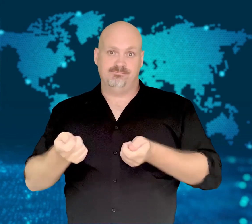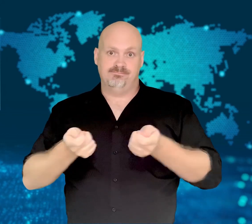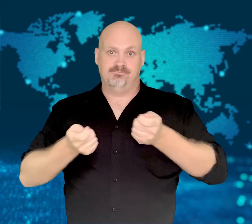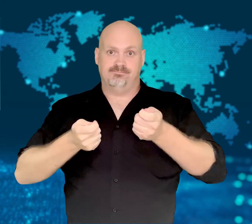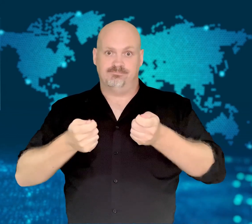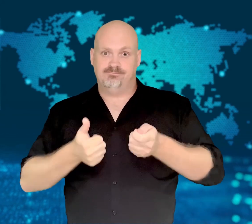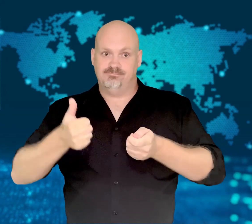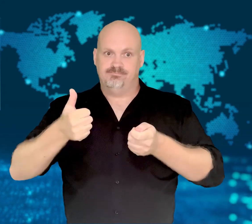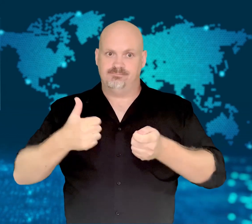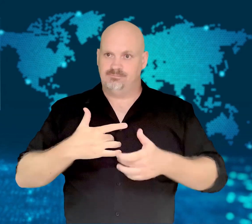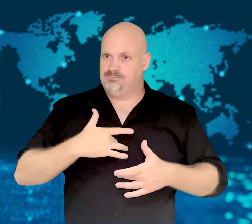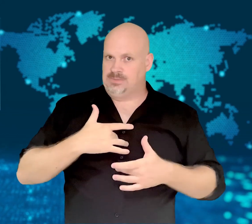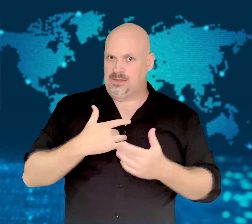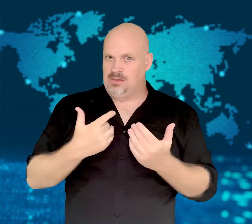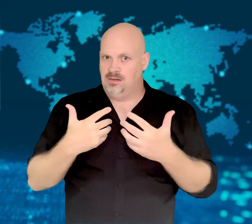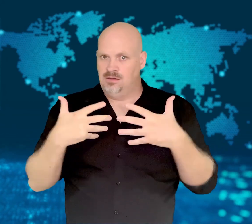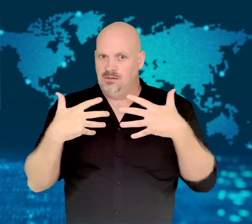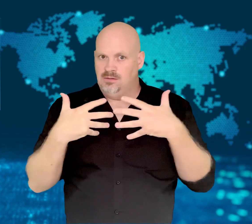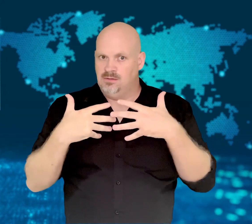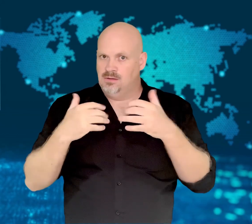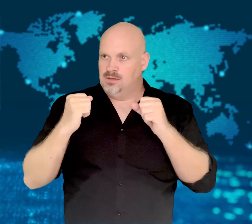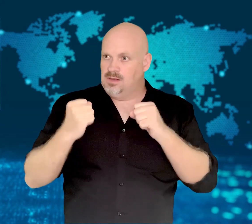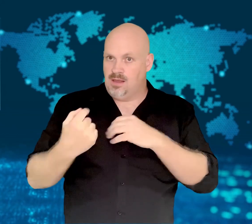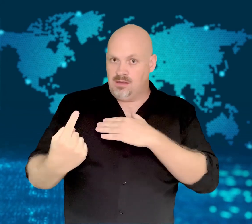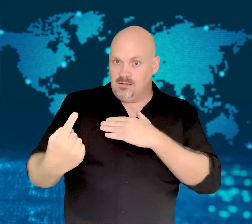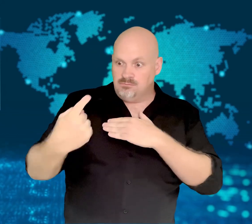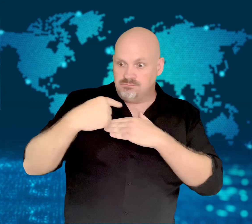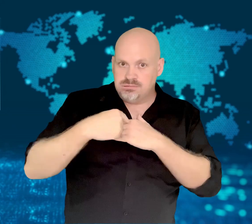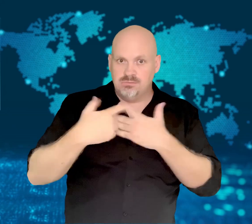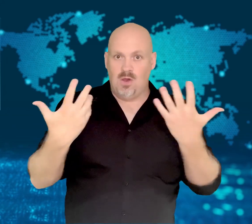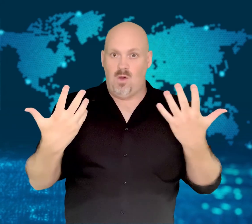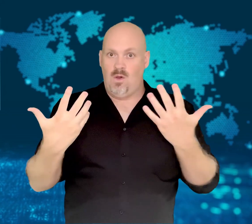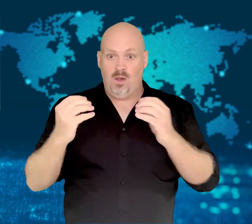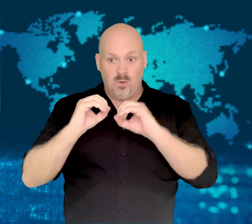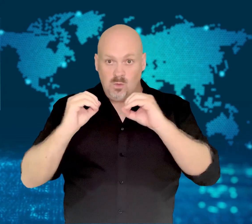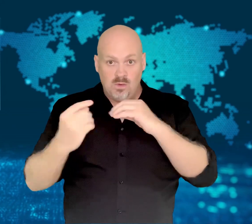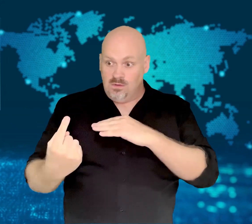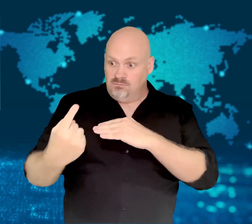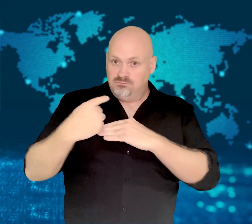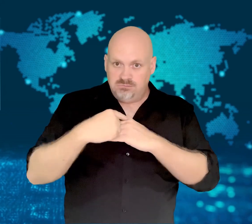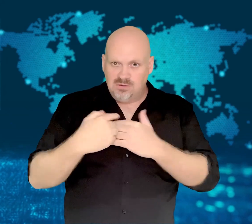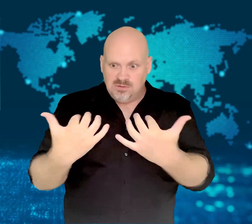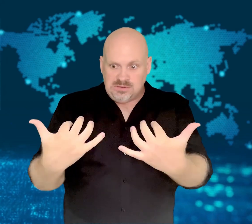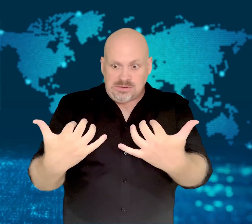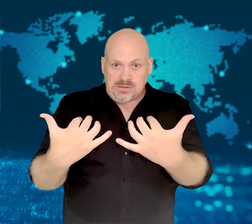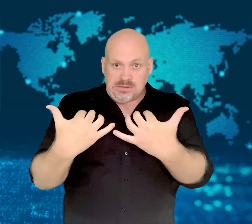One of those times would be if its leadership detects that the country is in